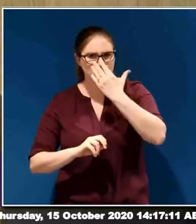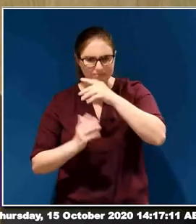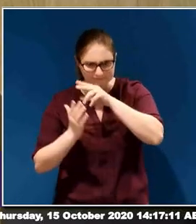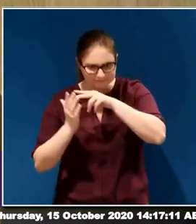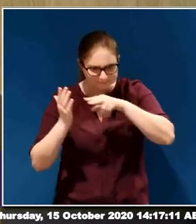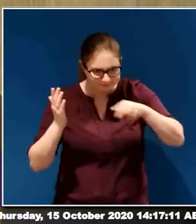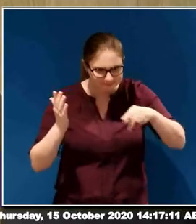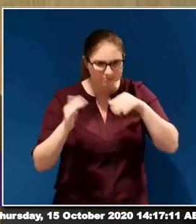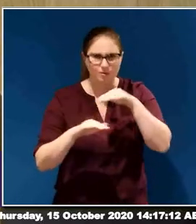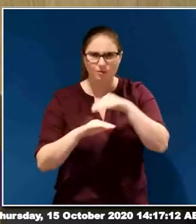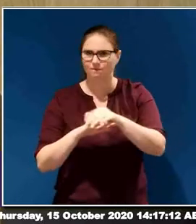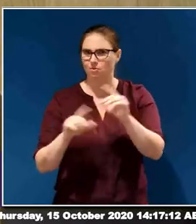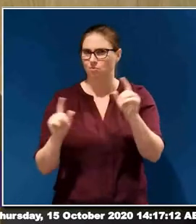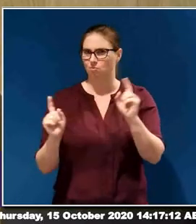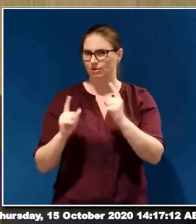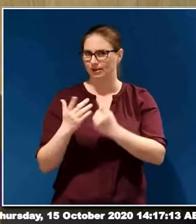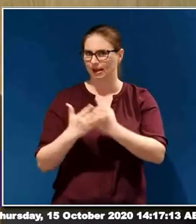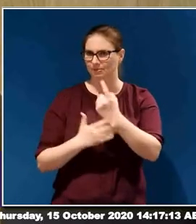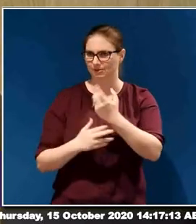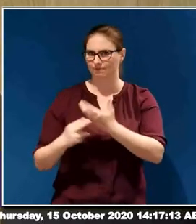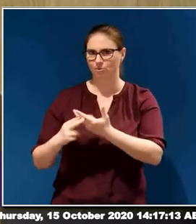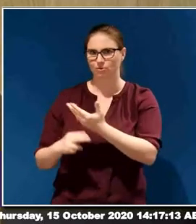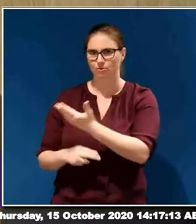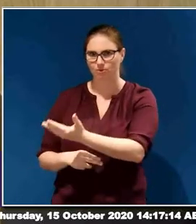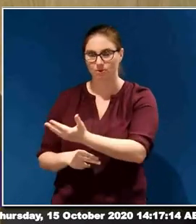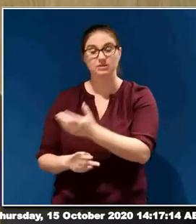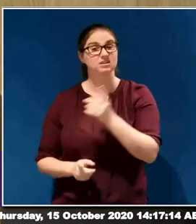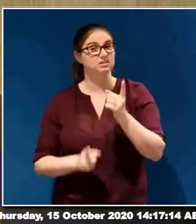Sometimes I knew these students already because they had been complex